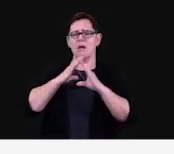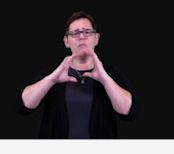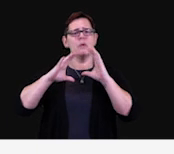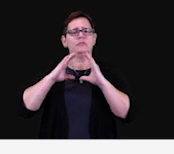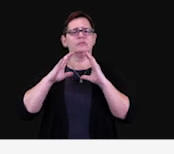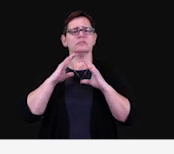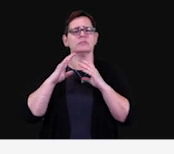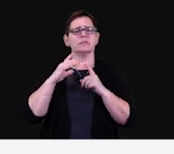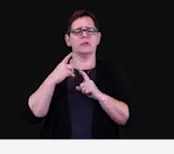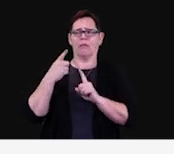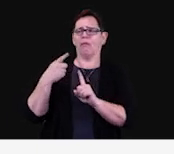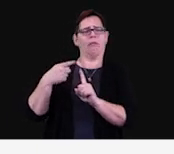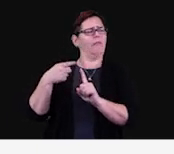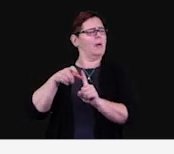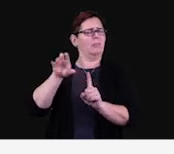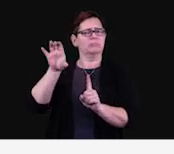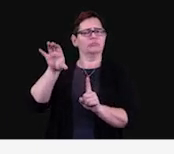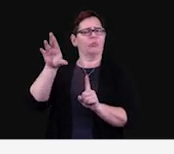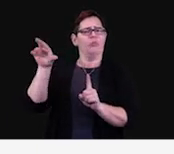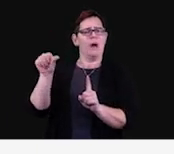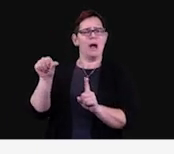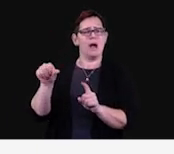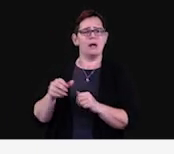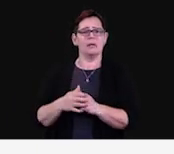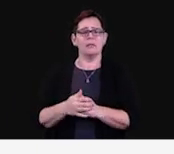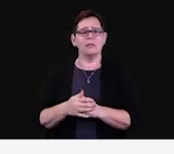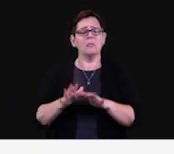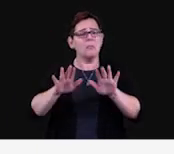It is possible to receive a direct communication from the CRA.